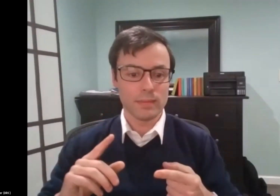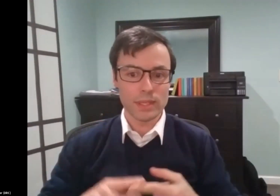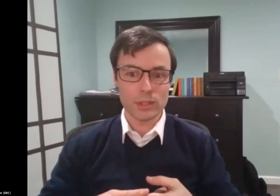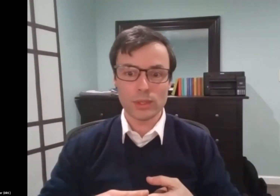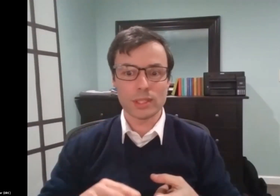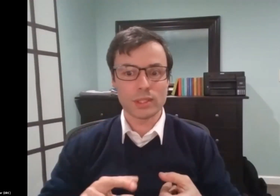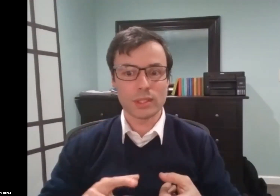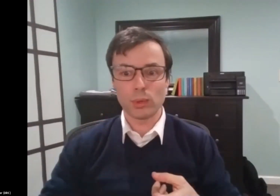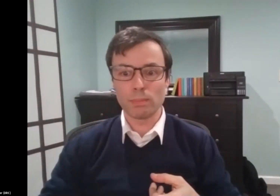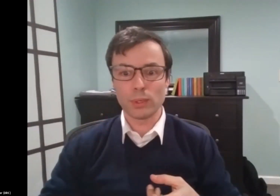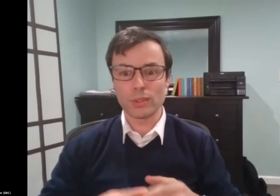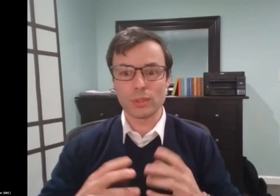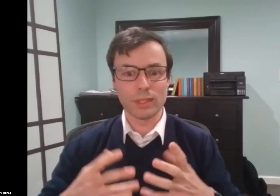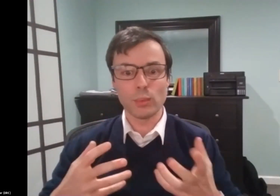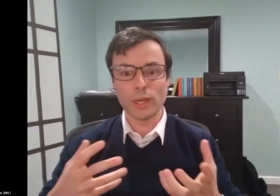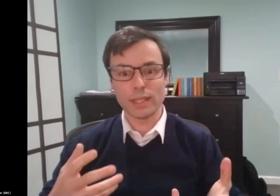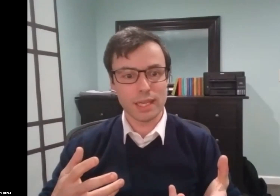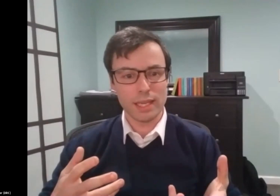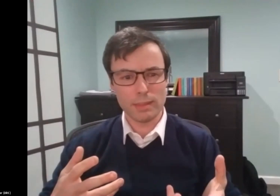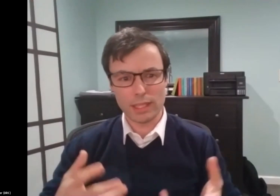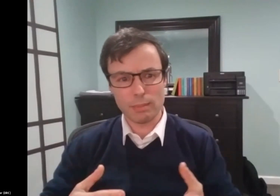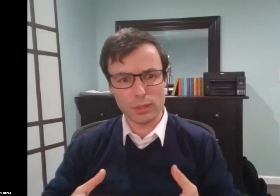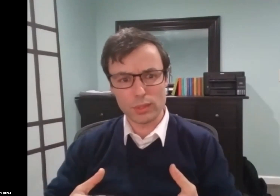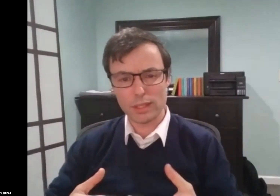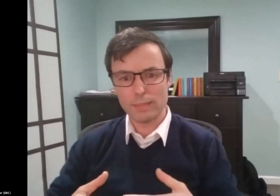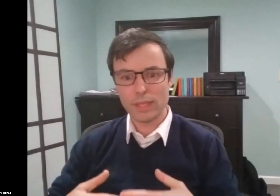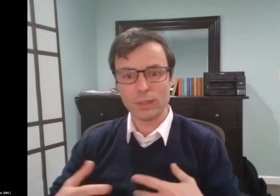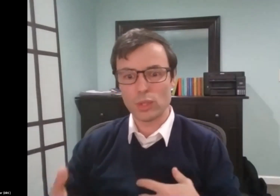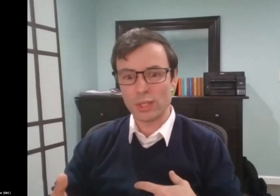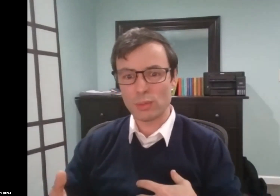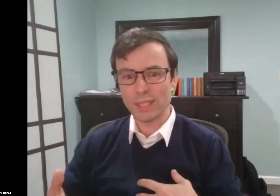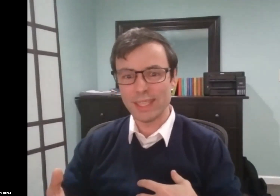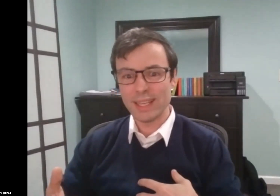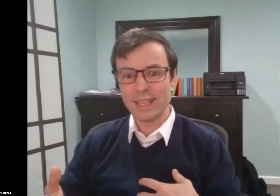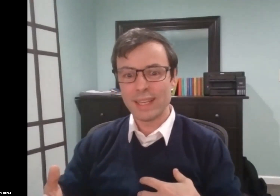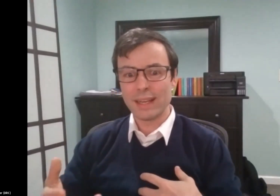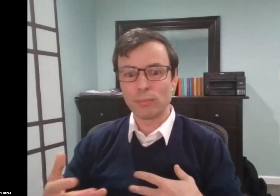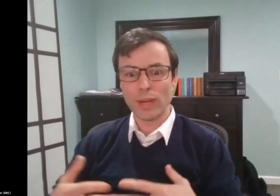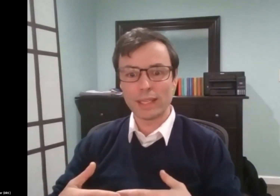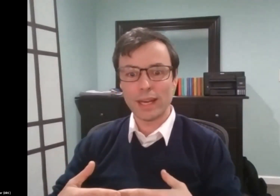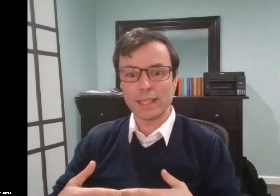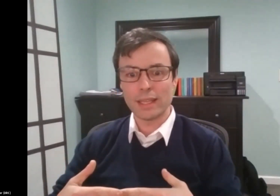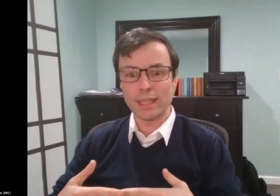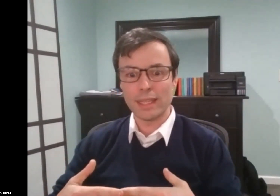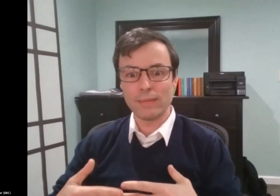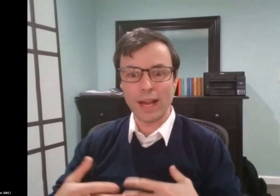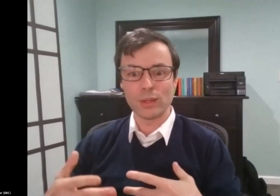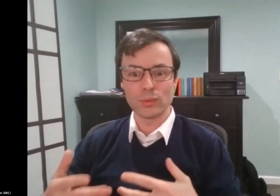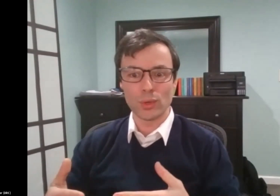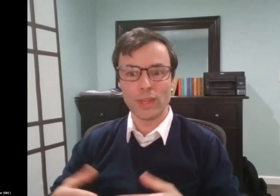delivery, patients and their life. There is a strong recognition in that document that visitors and support